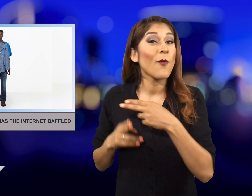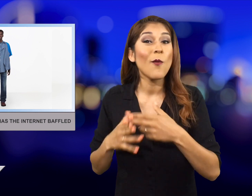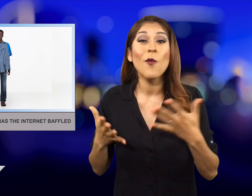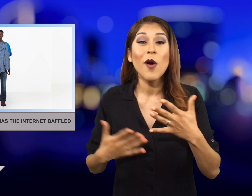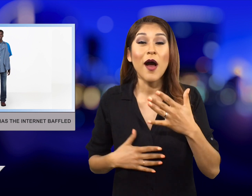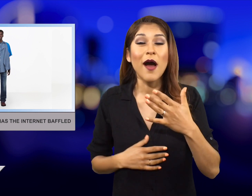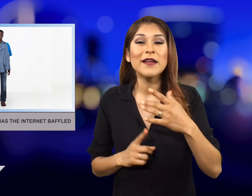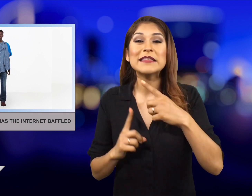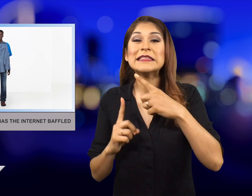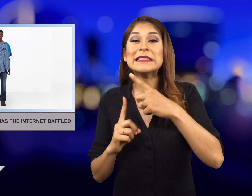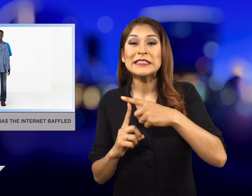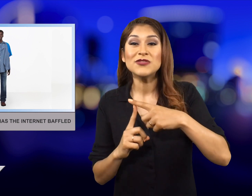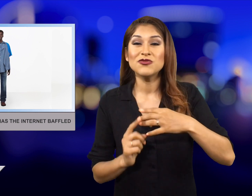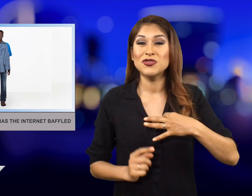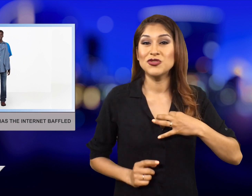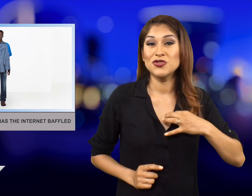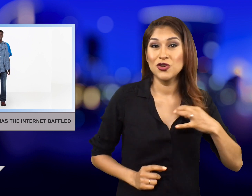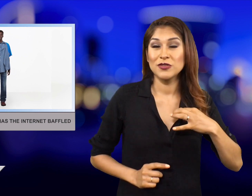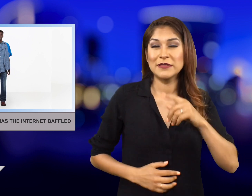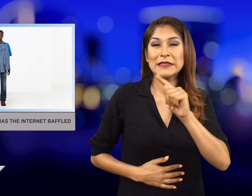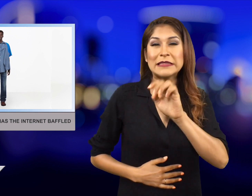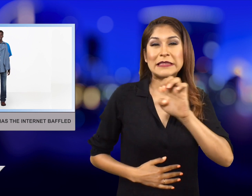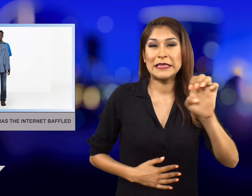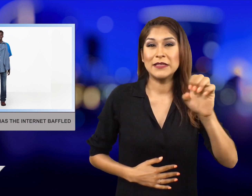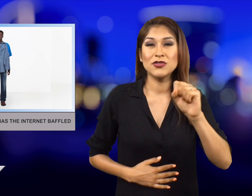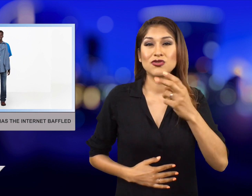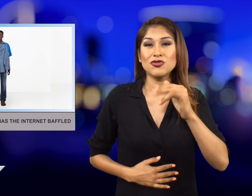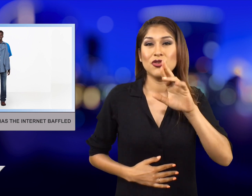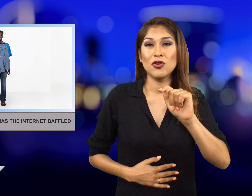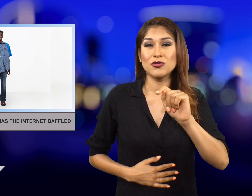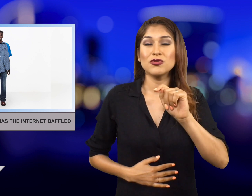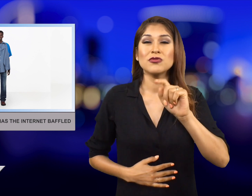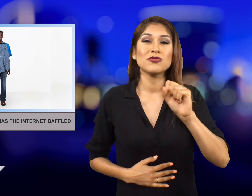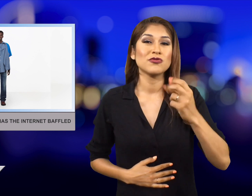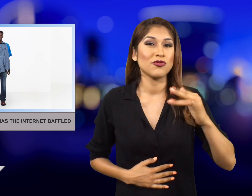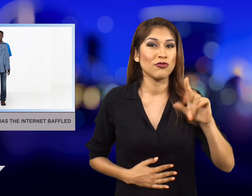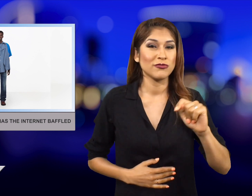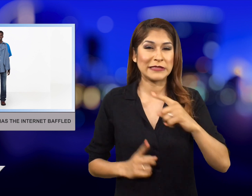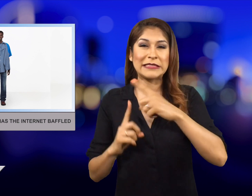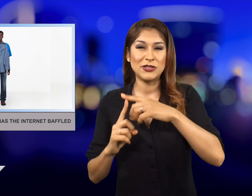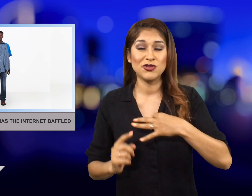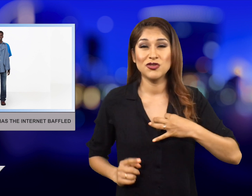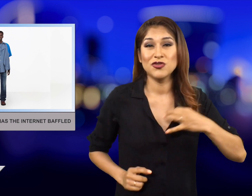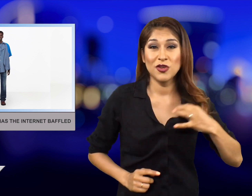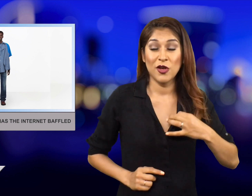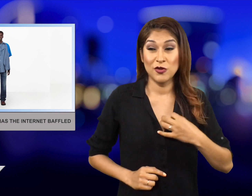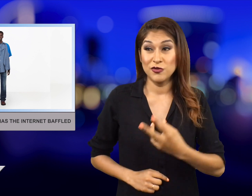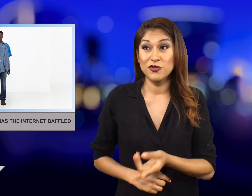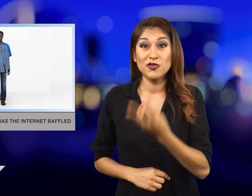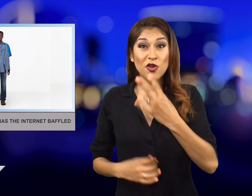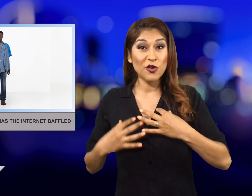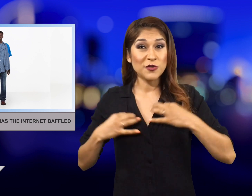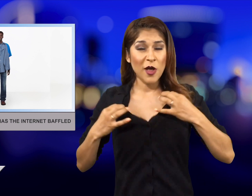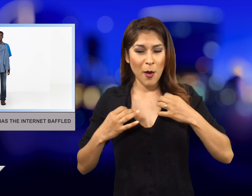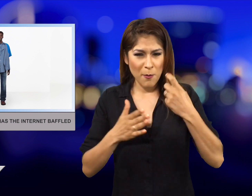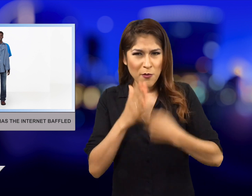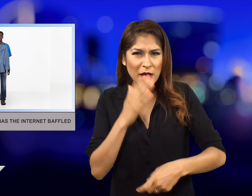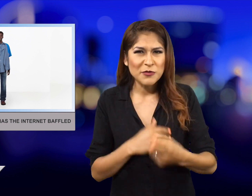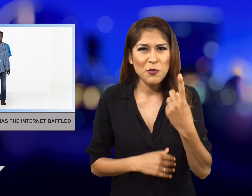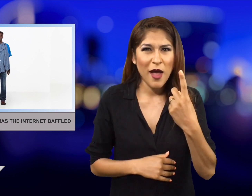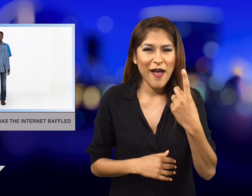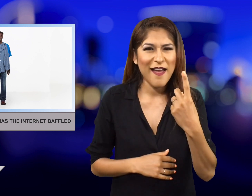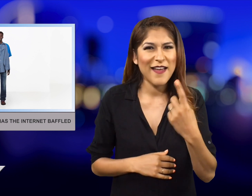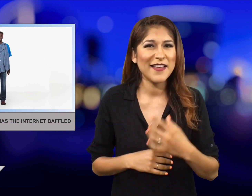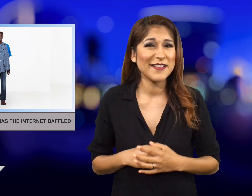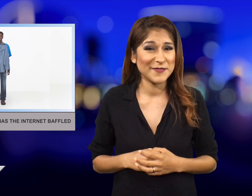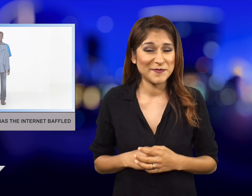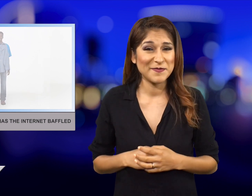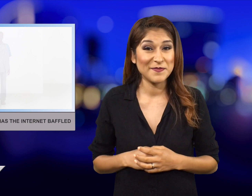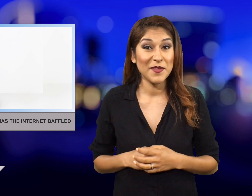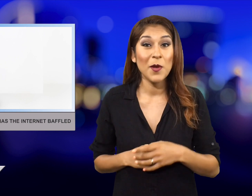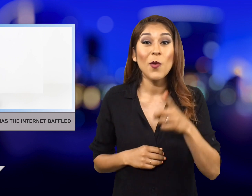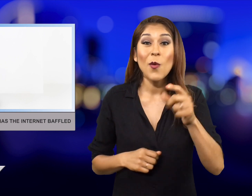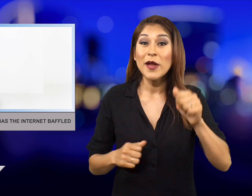It's a "Tee-Shirt-Shirt," two shirts for the price of one!